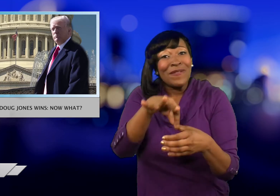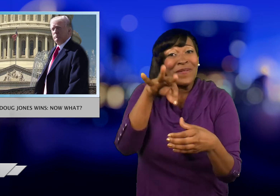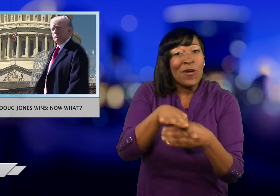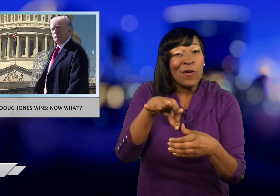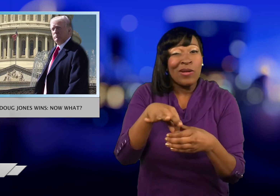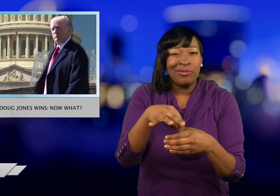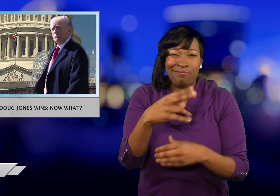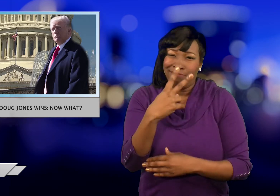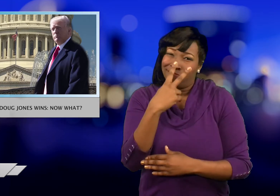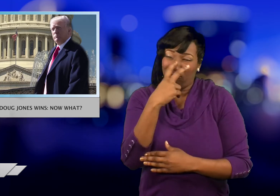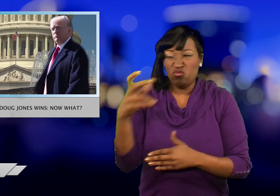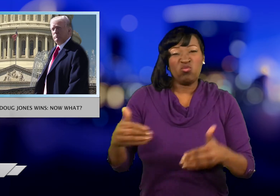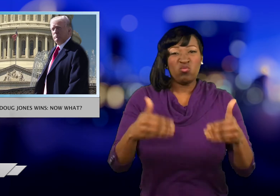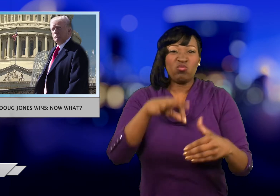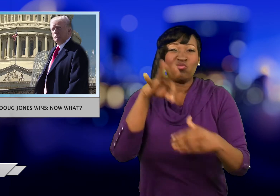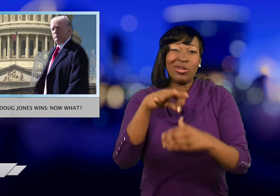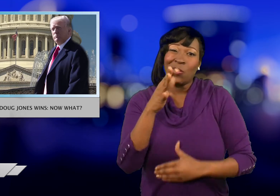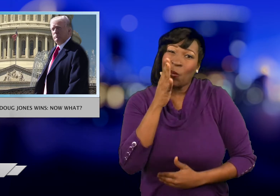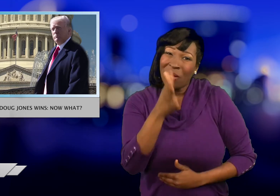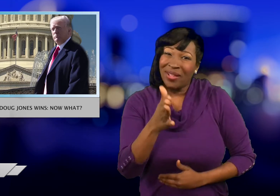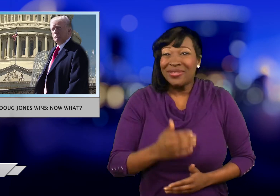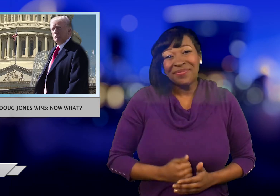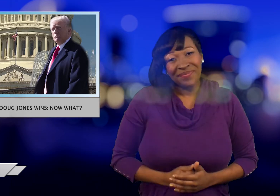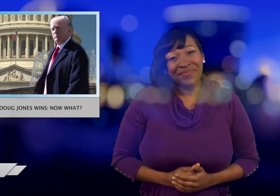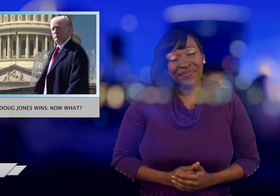will delay the vote.